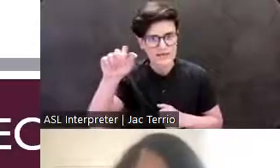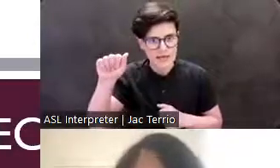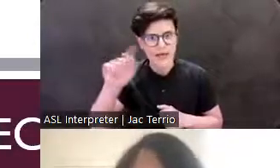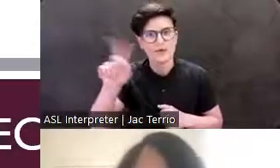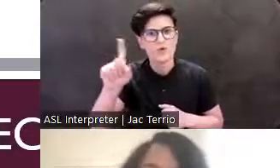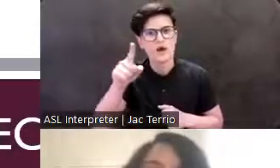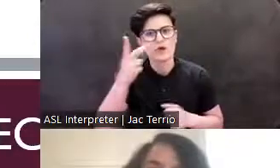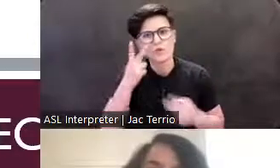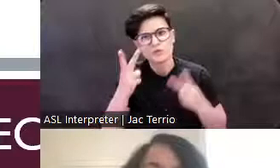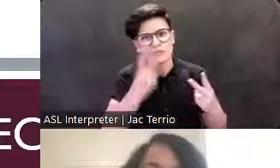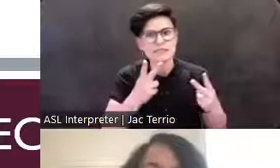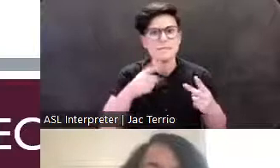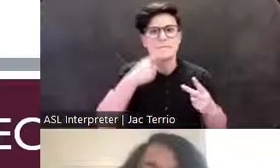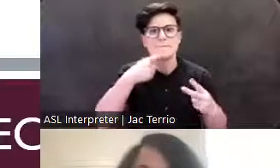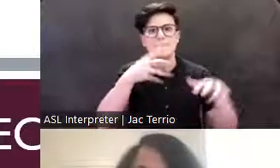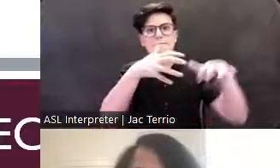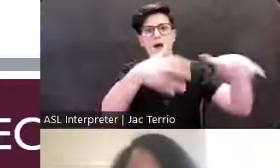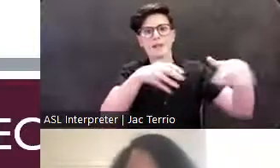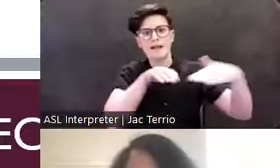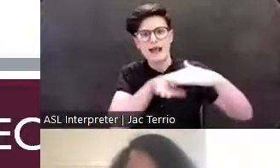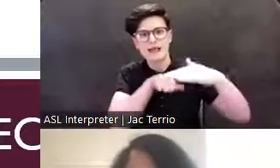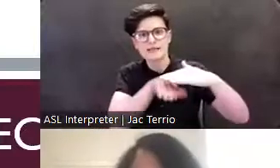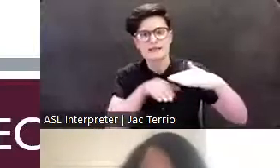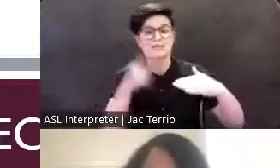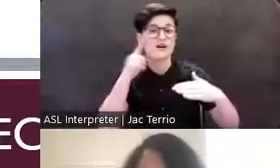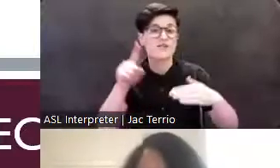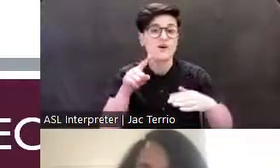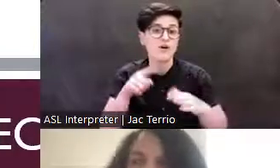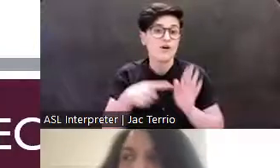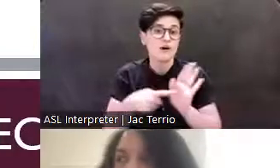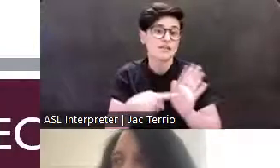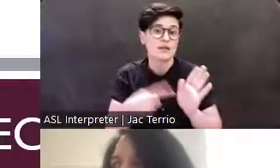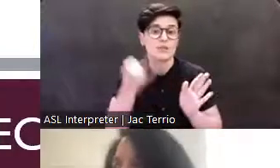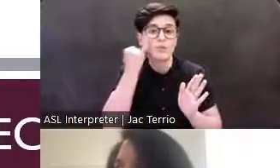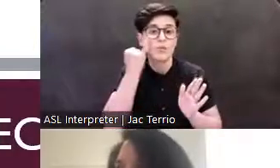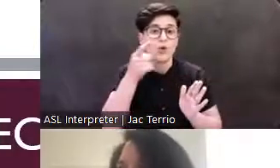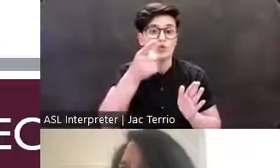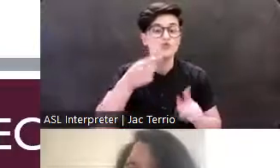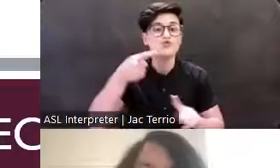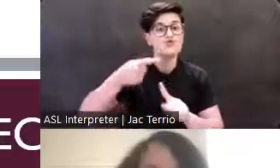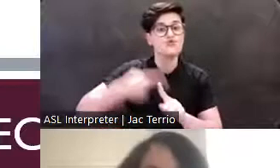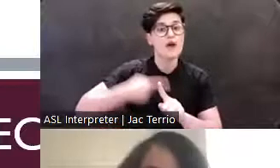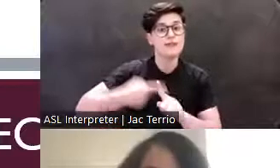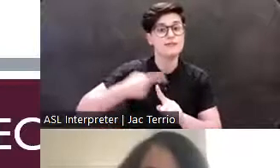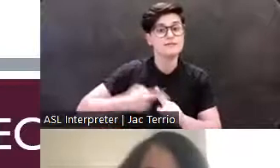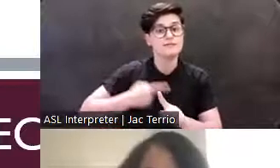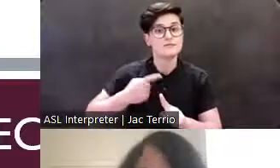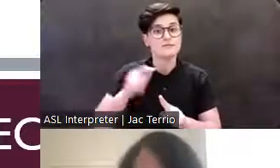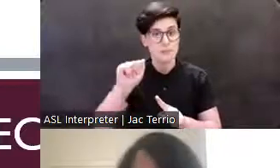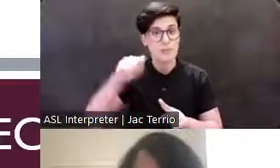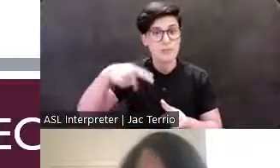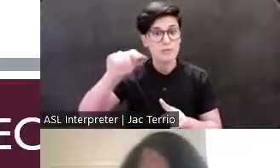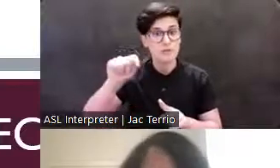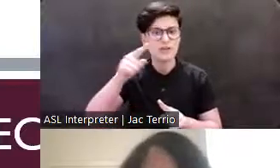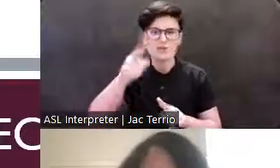For example, if you are renting an apartment and there is a clubhouse at the apartment